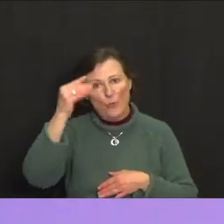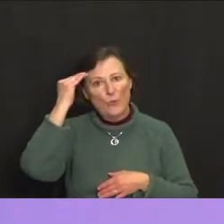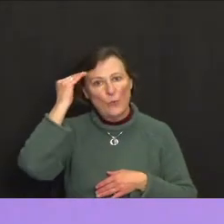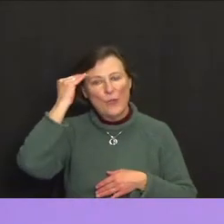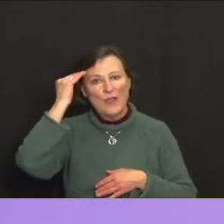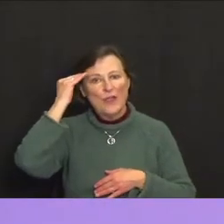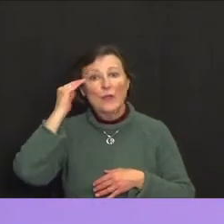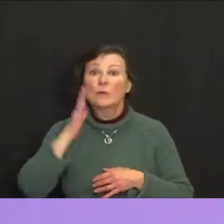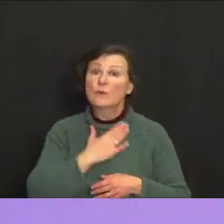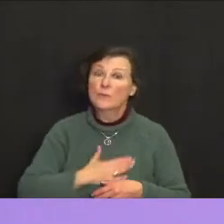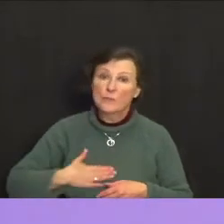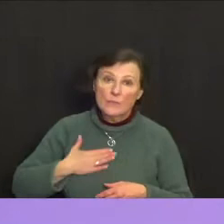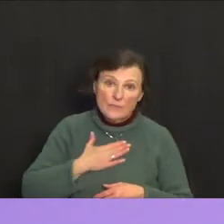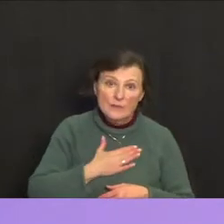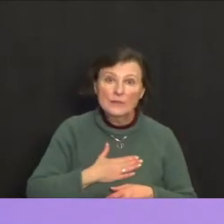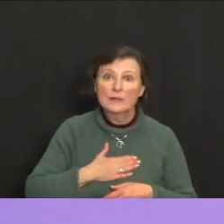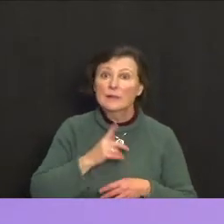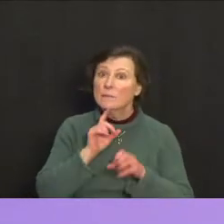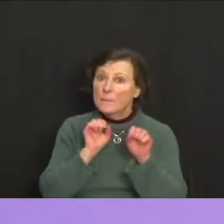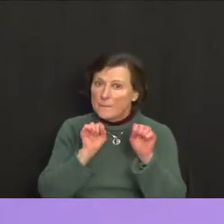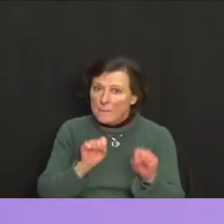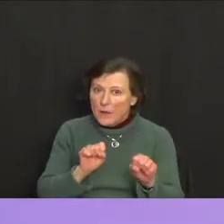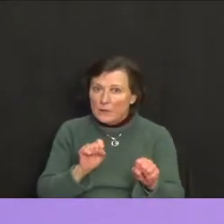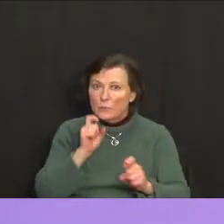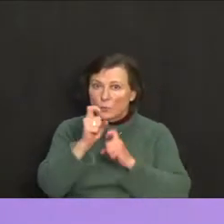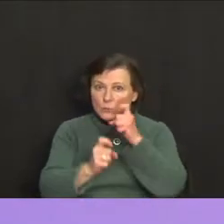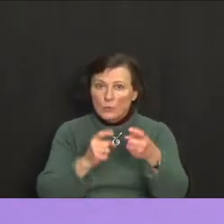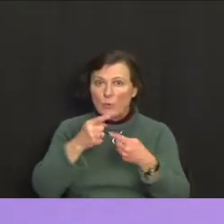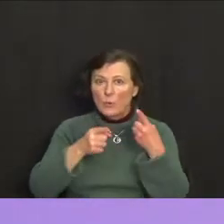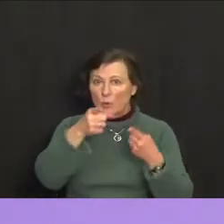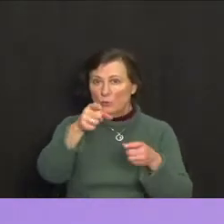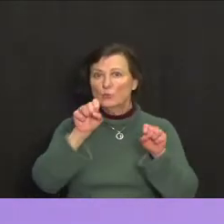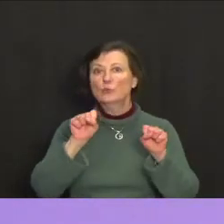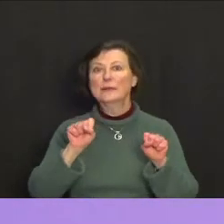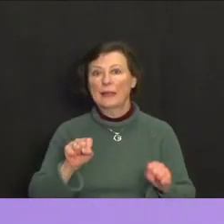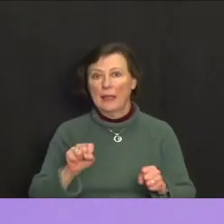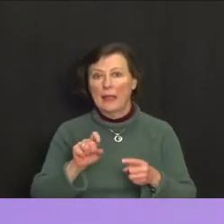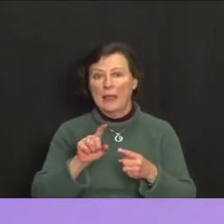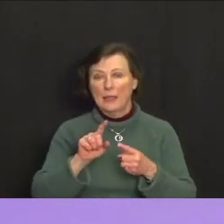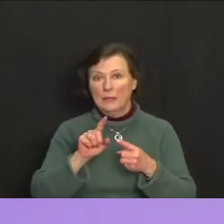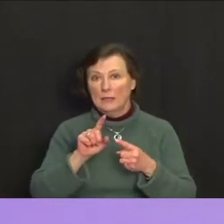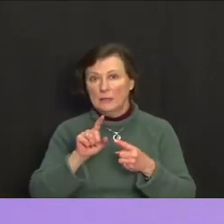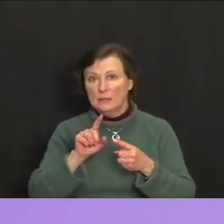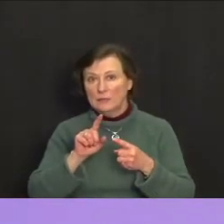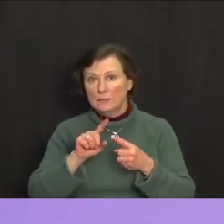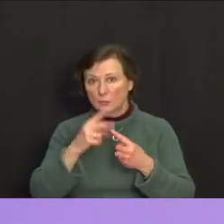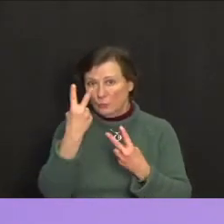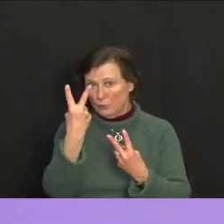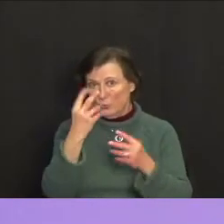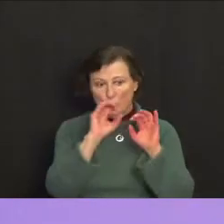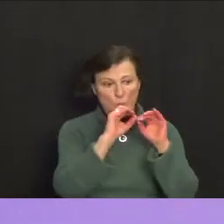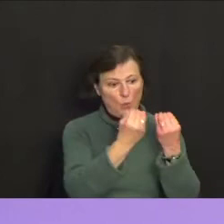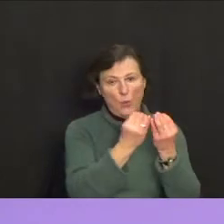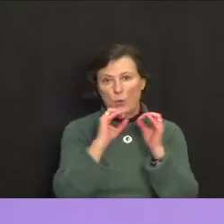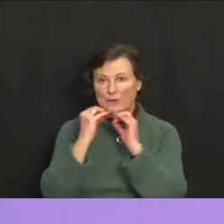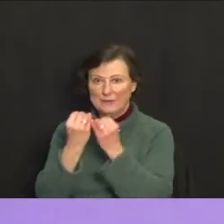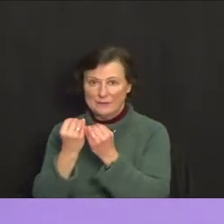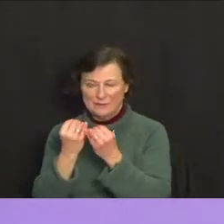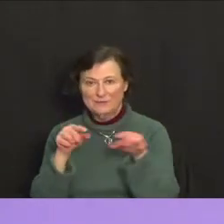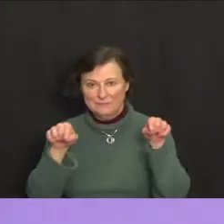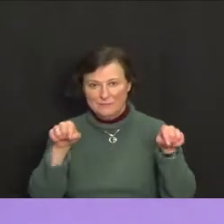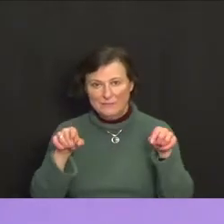So please, if possible, donate what you can to these two organizations to help your fellow brothers